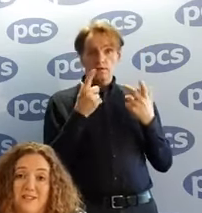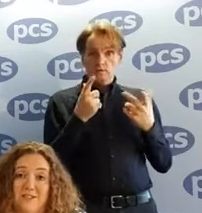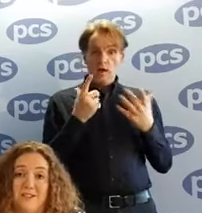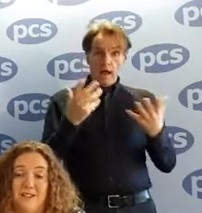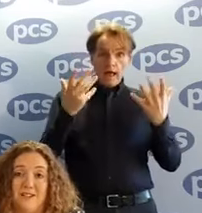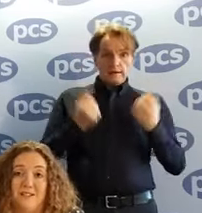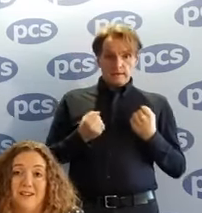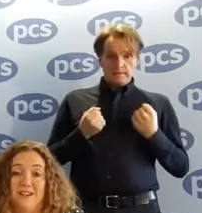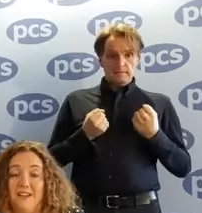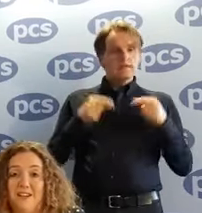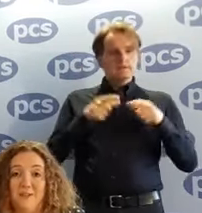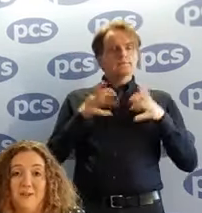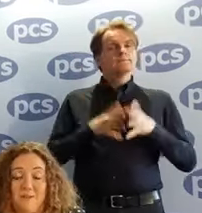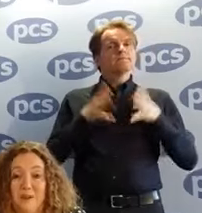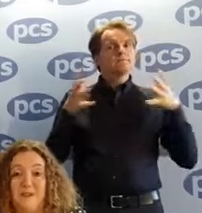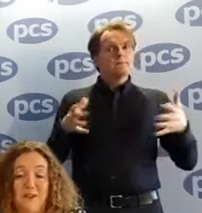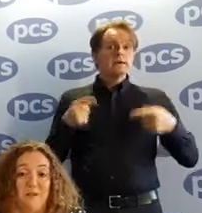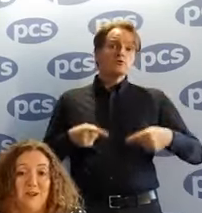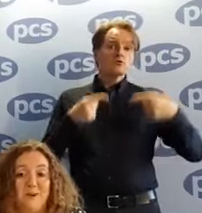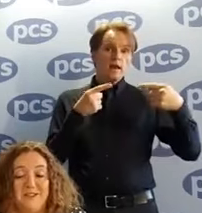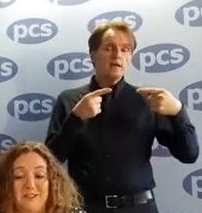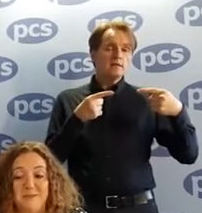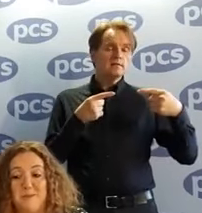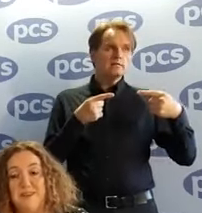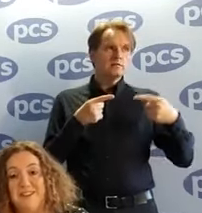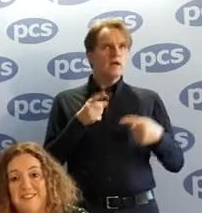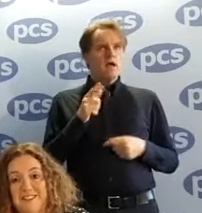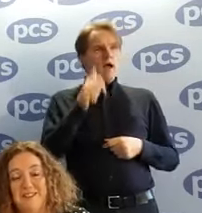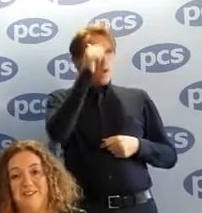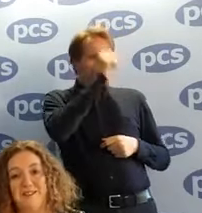challenge and you know I'm familiar with the DWP and the